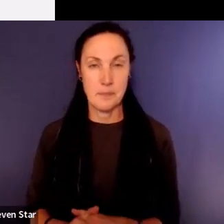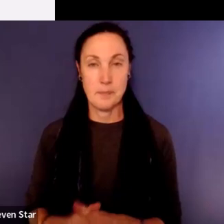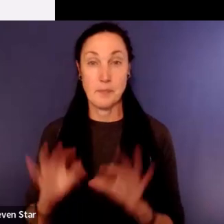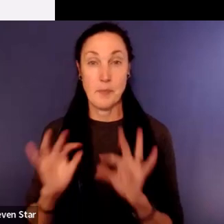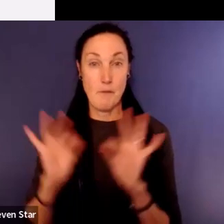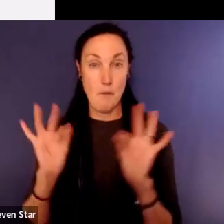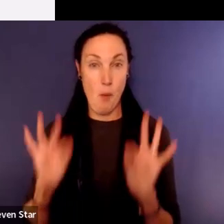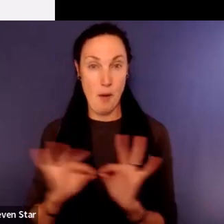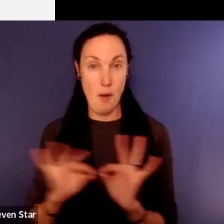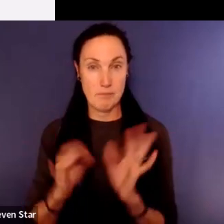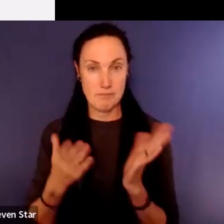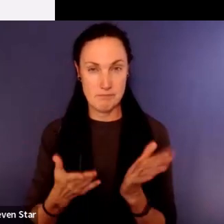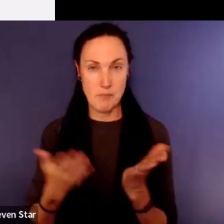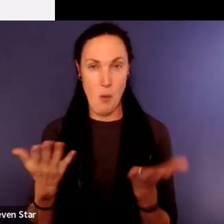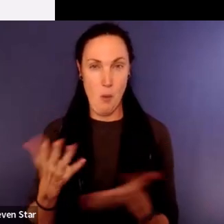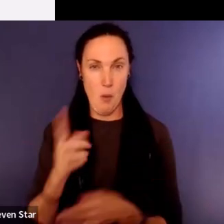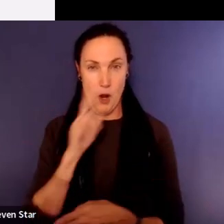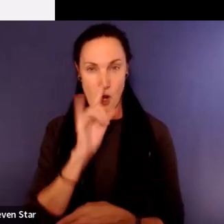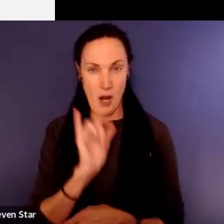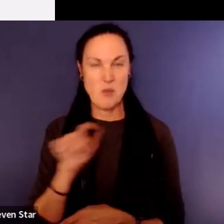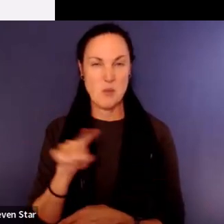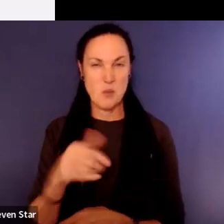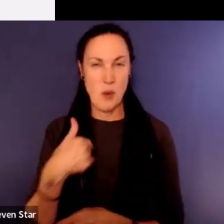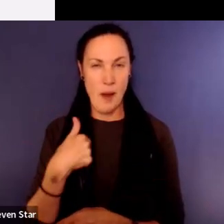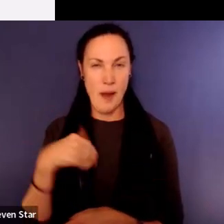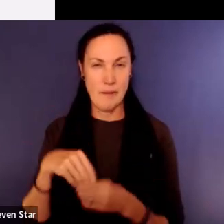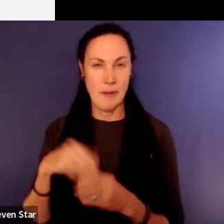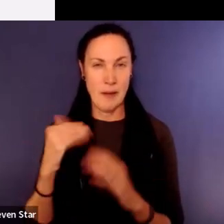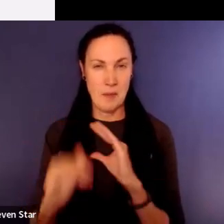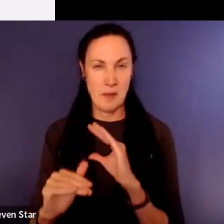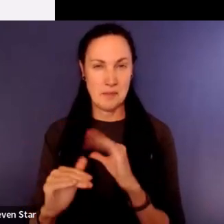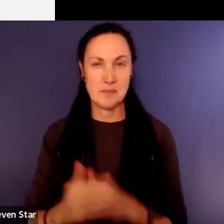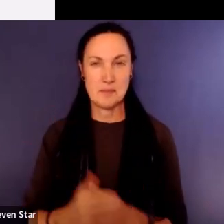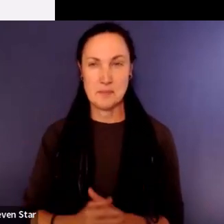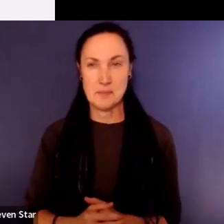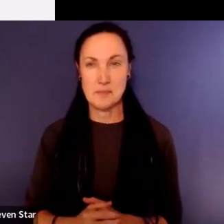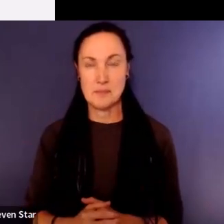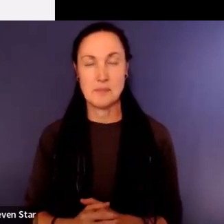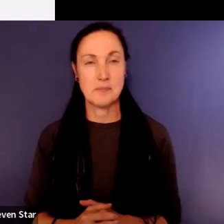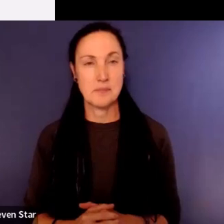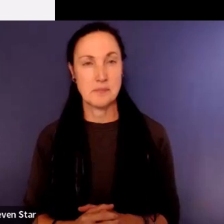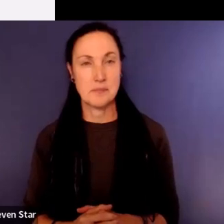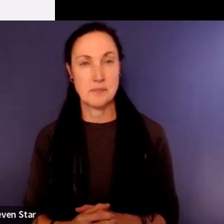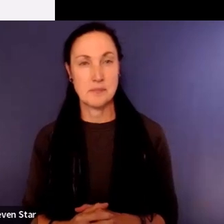and you do have a handout of this form. It may look a little bit different—we